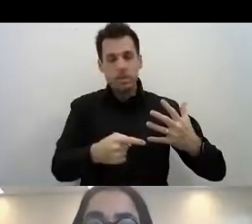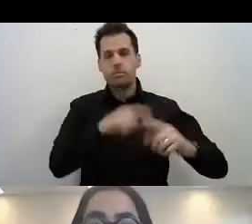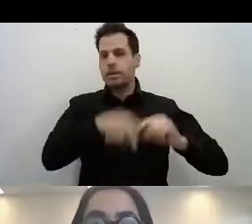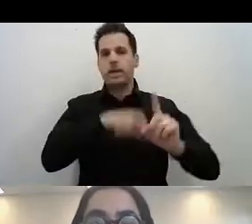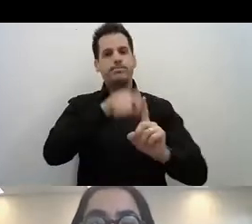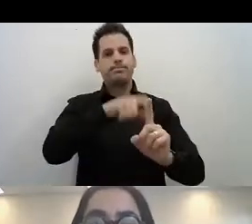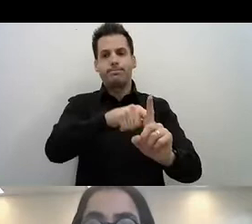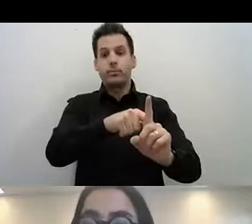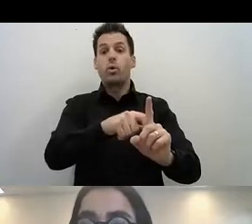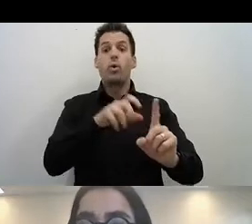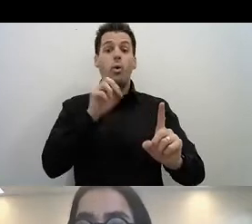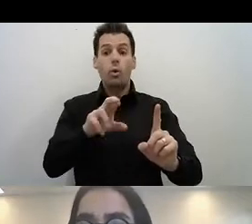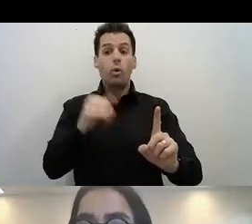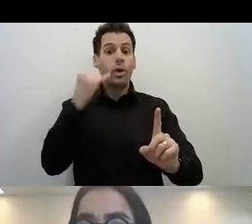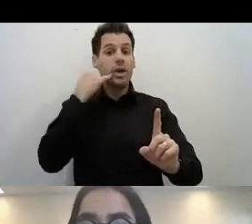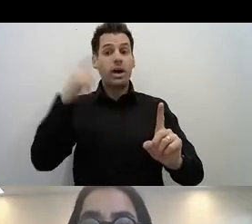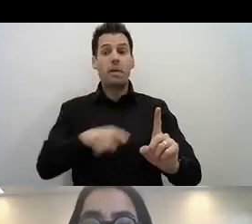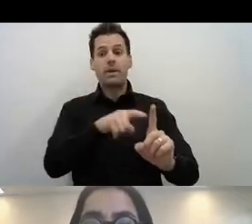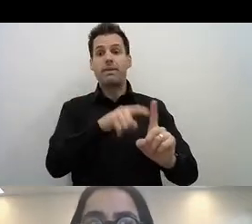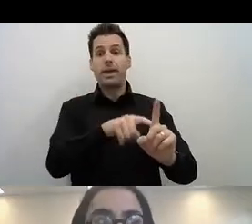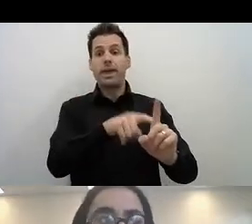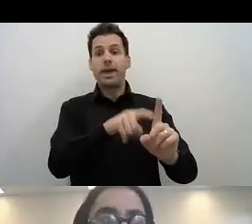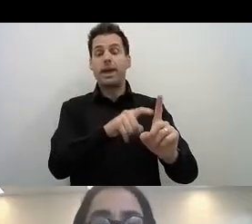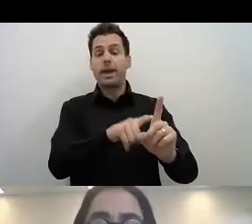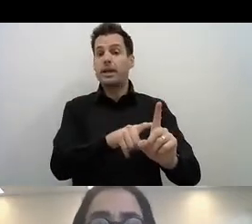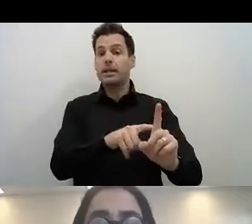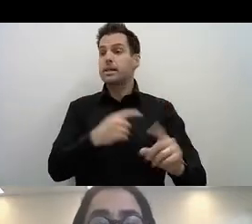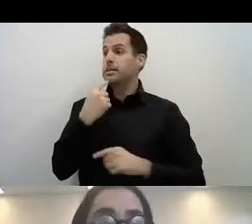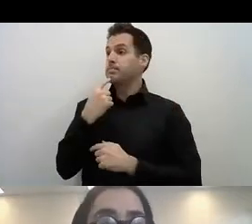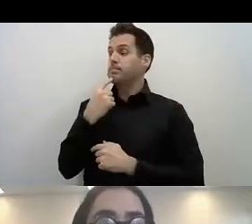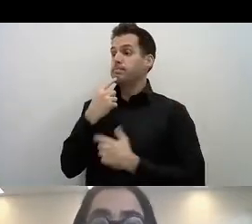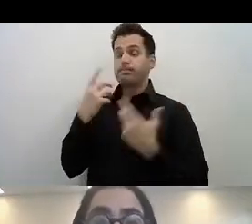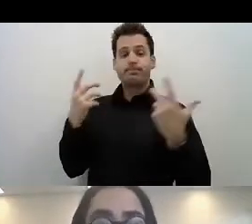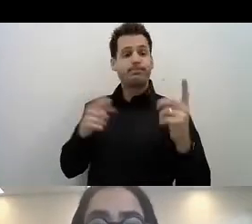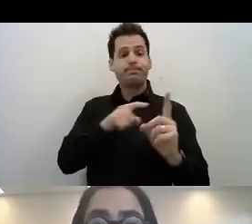if they choose to enforce their human rights in some way for example if they uh lay a complaint